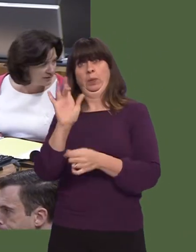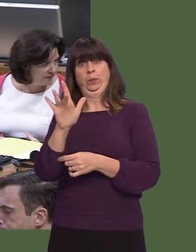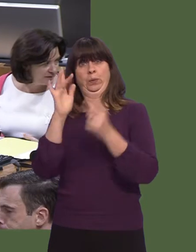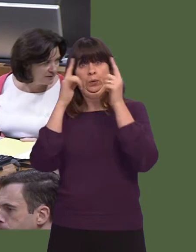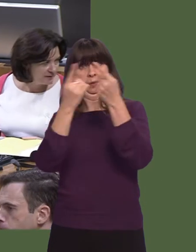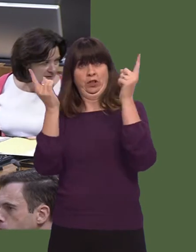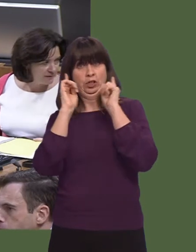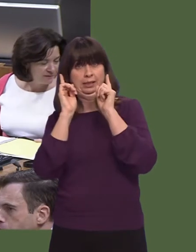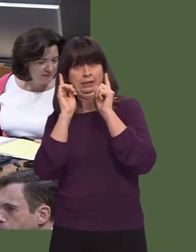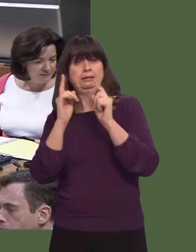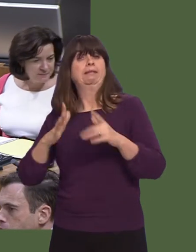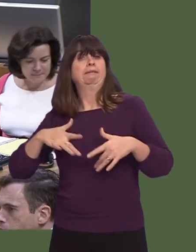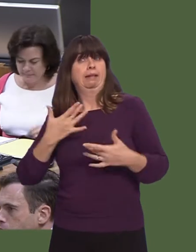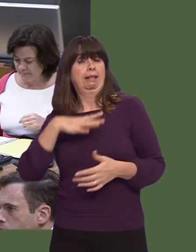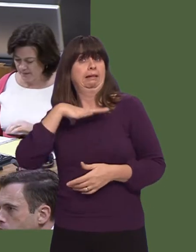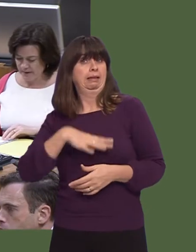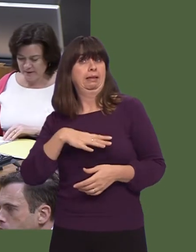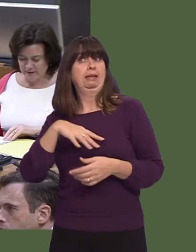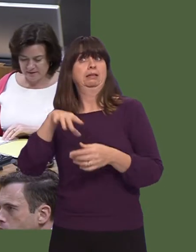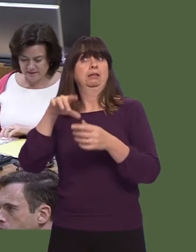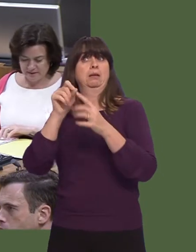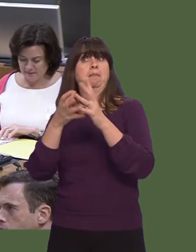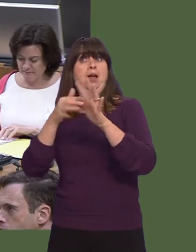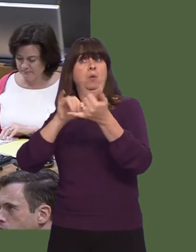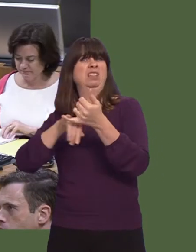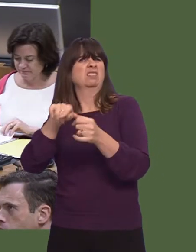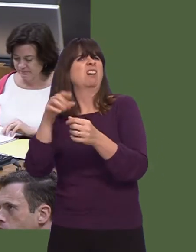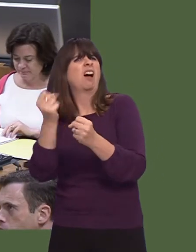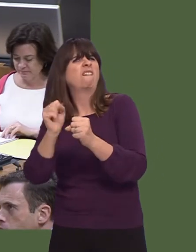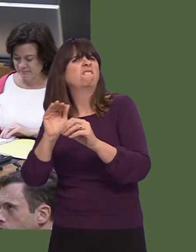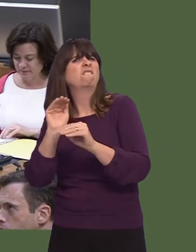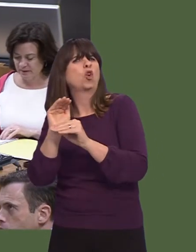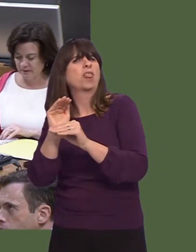between, I suspect, Coleg Powys as the further education provider and any particular university.